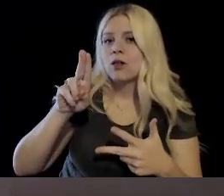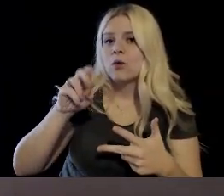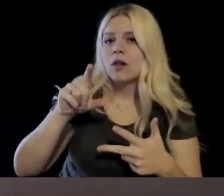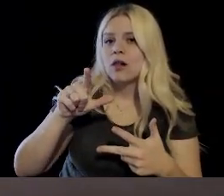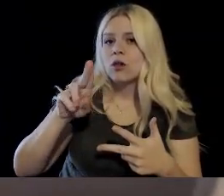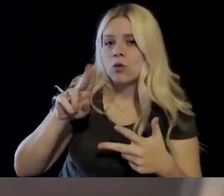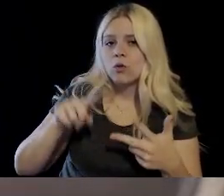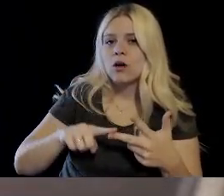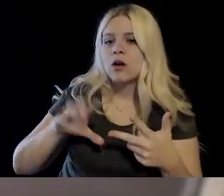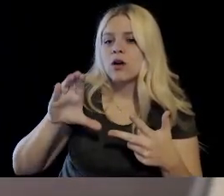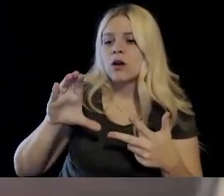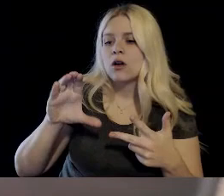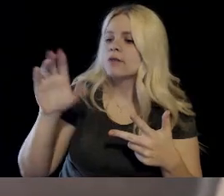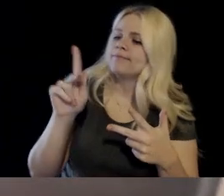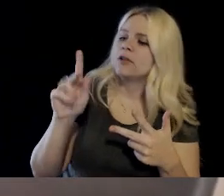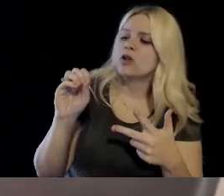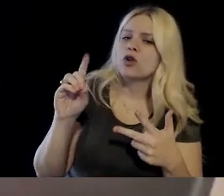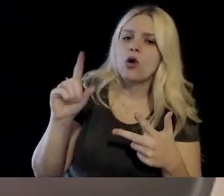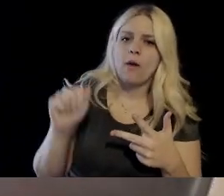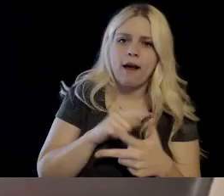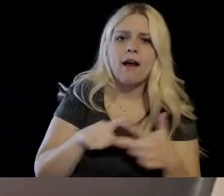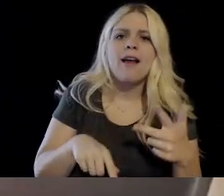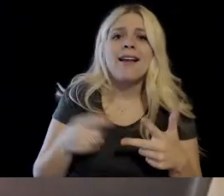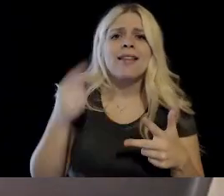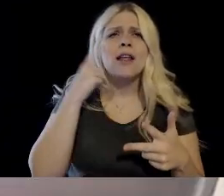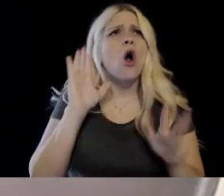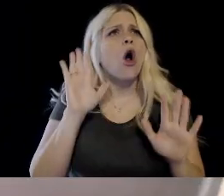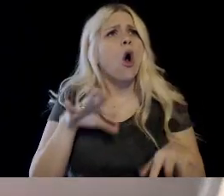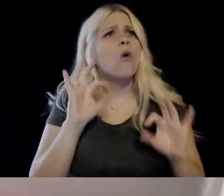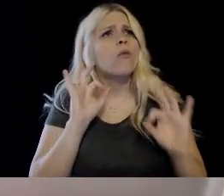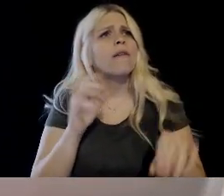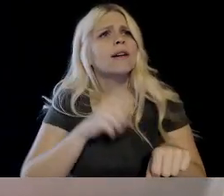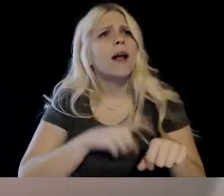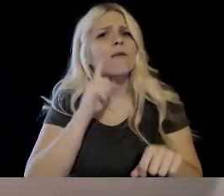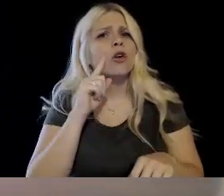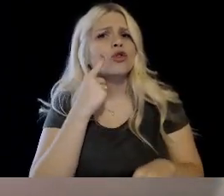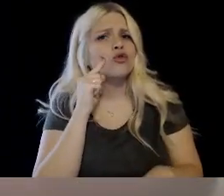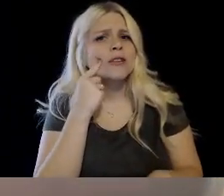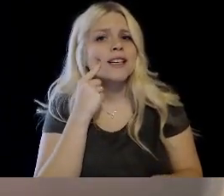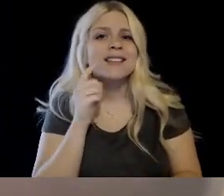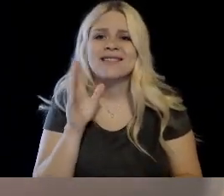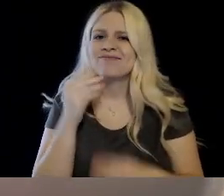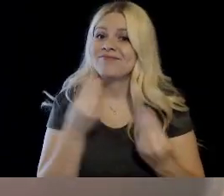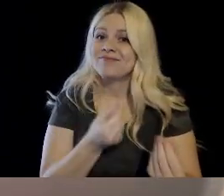Joanne: Exactly. So, we've got some of their favorites. We've got some peanut butter and honey because who doesn't love peanut butter and honey? Erica: Oh boy. I do.